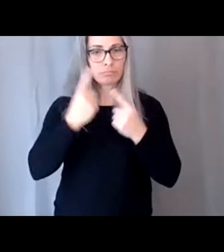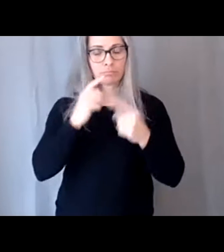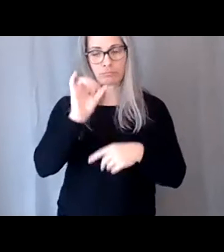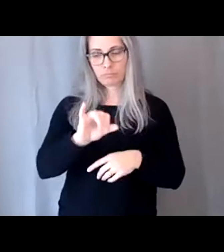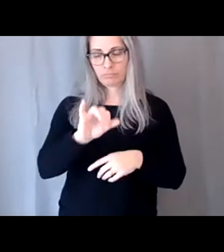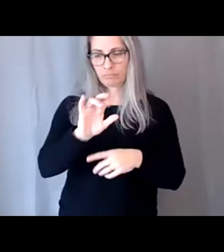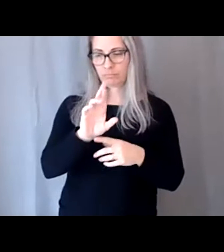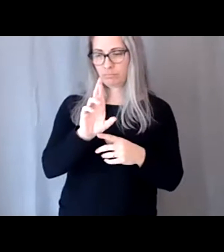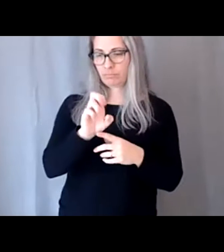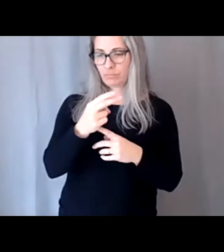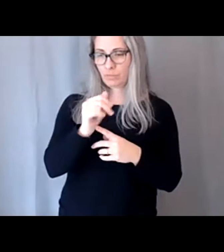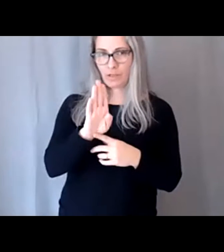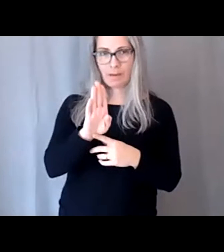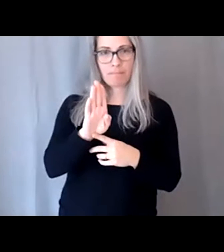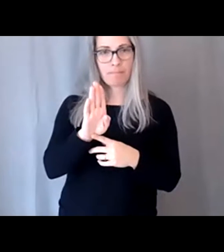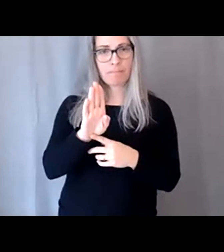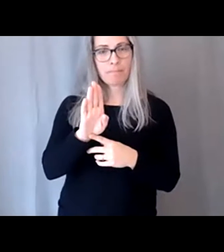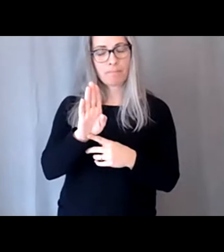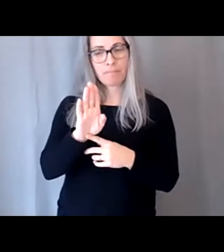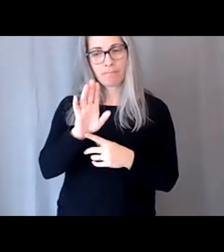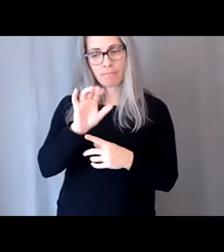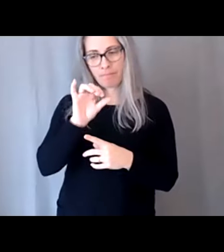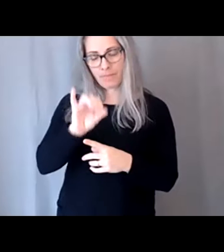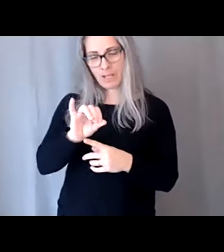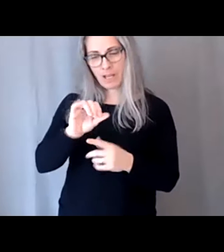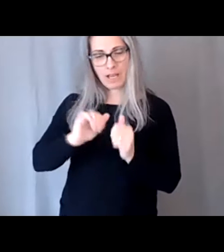thought about or theorized differently